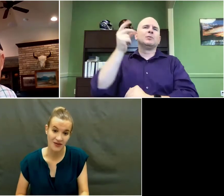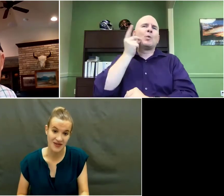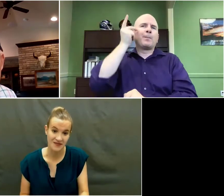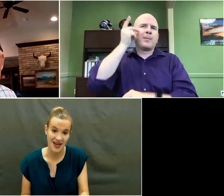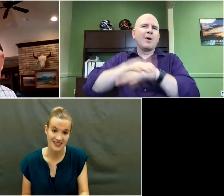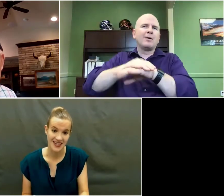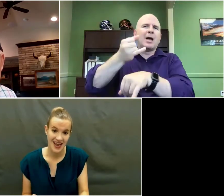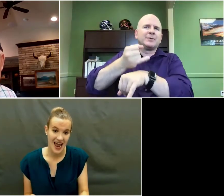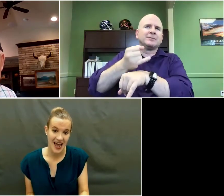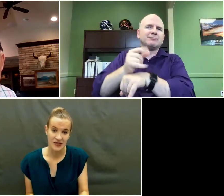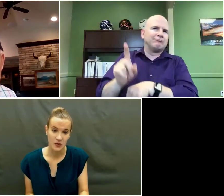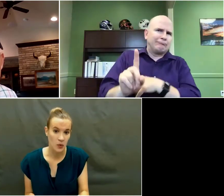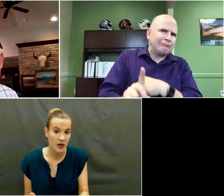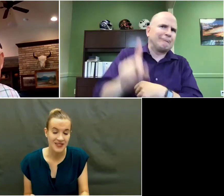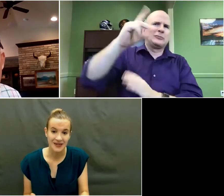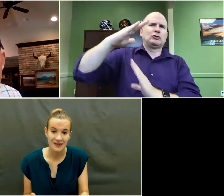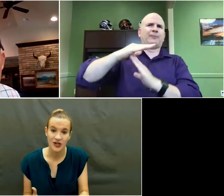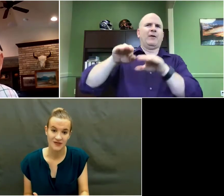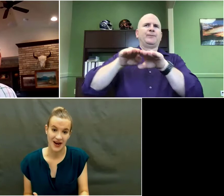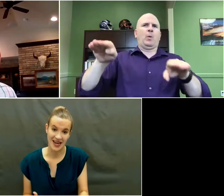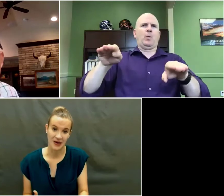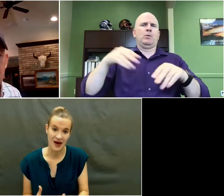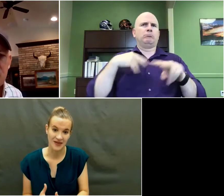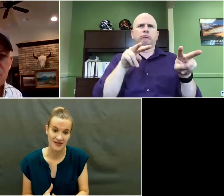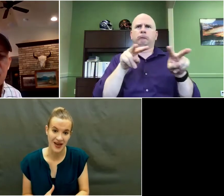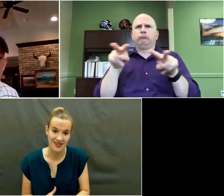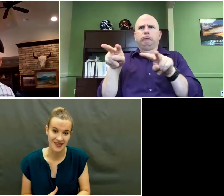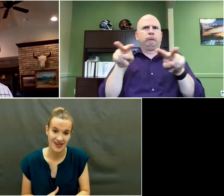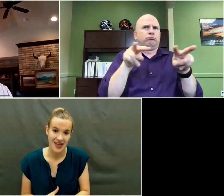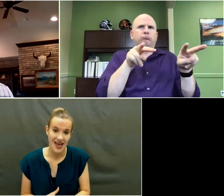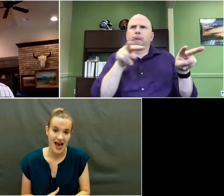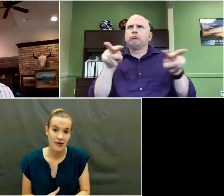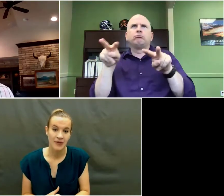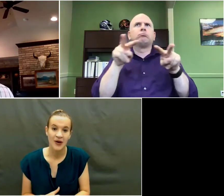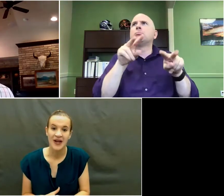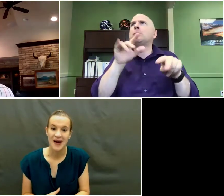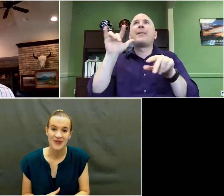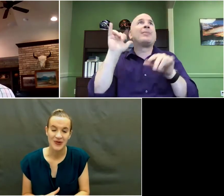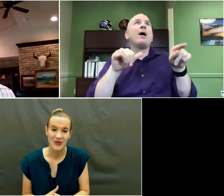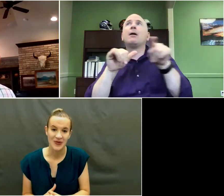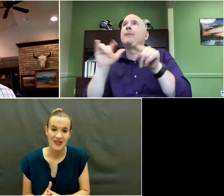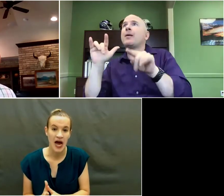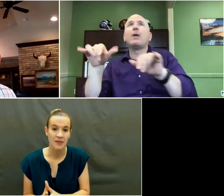this event? And we're still just finding out about this event. I remember going up to the top of a